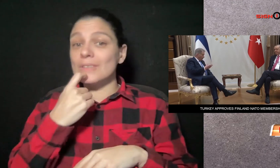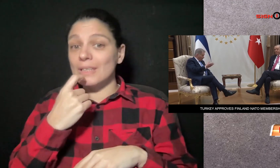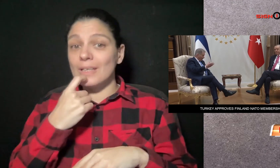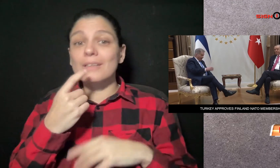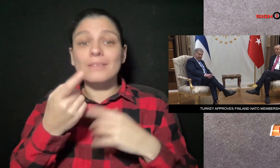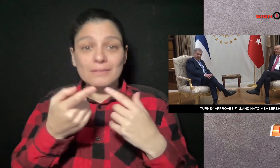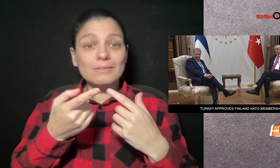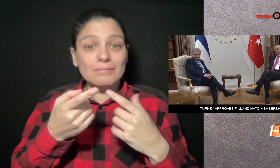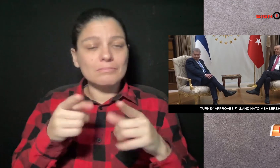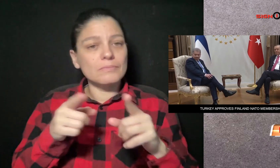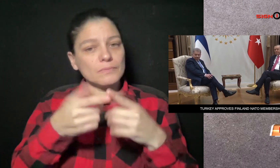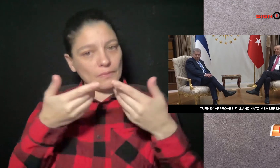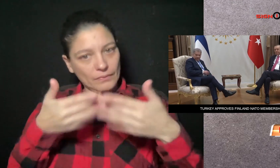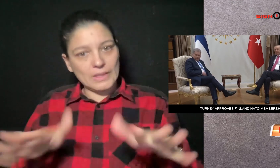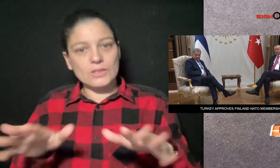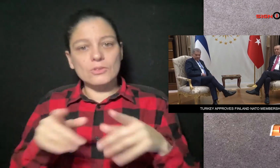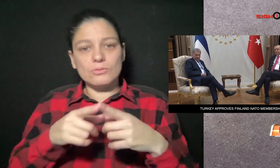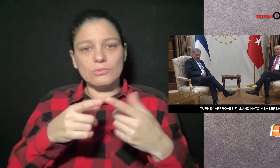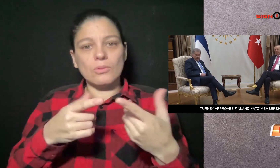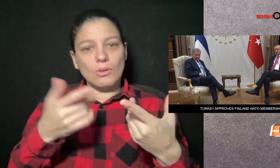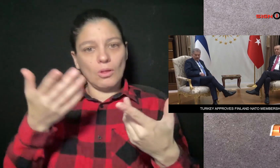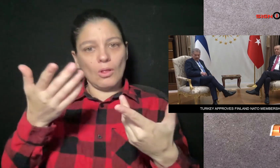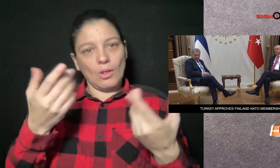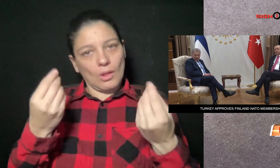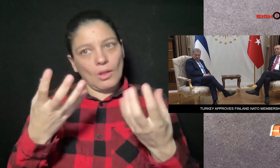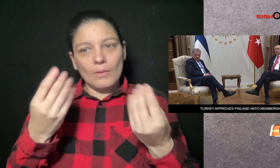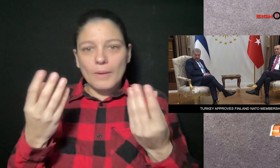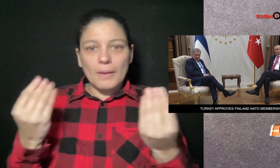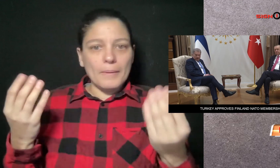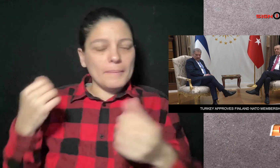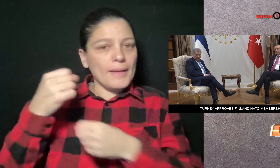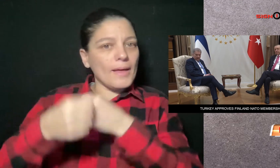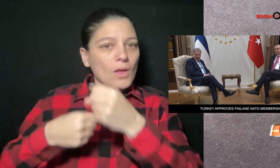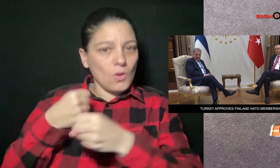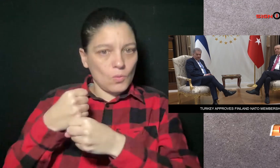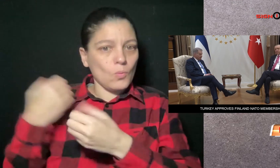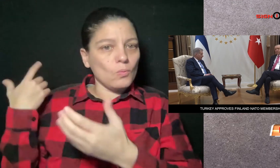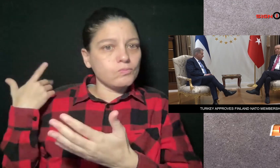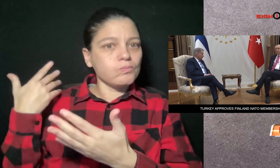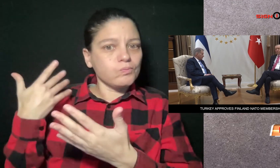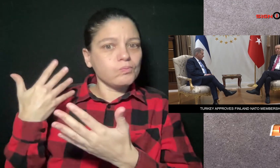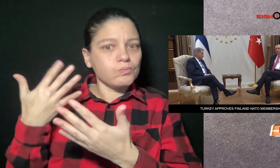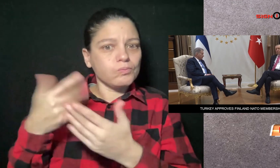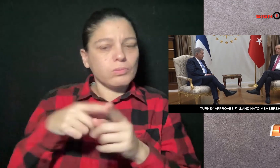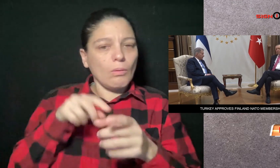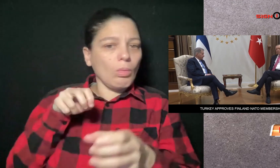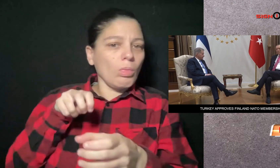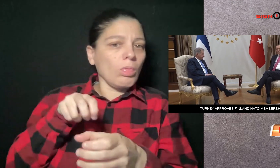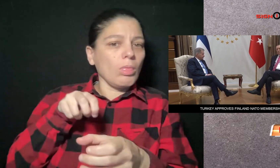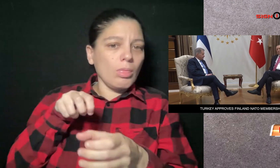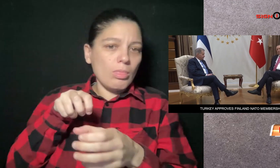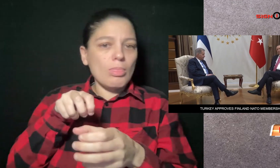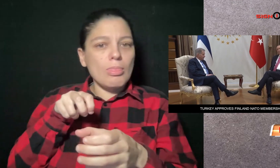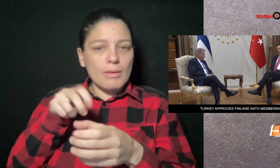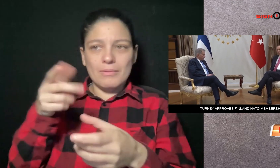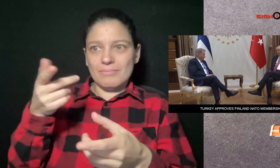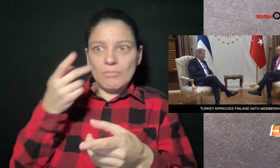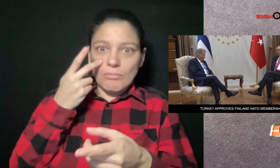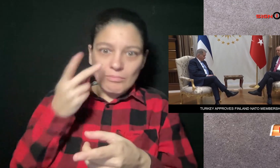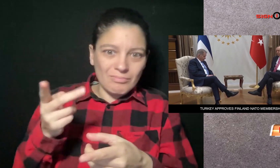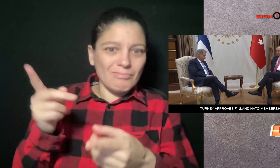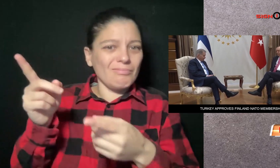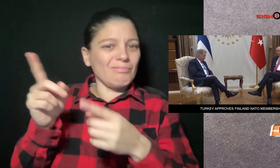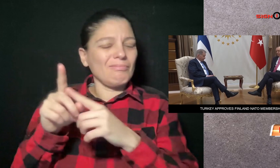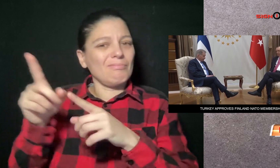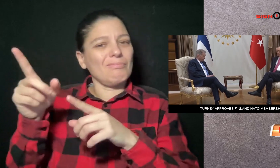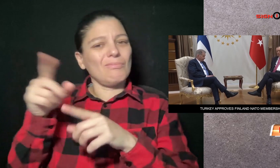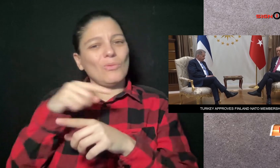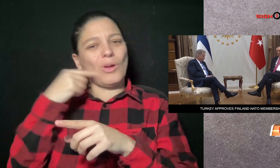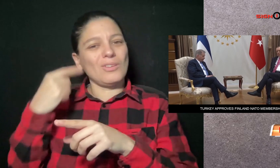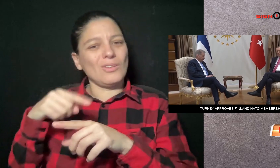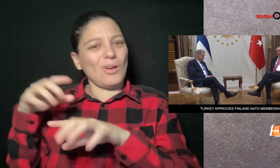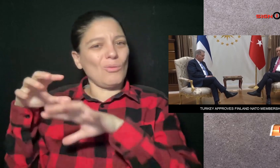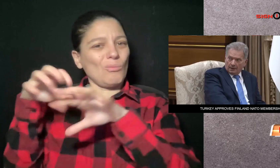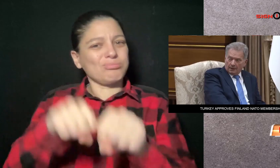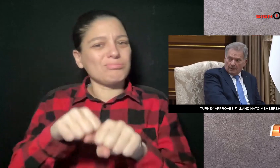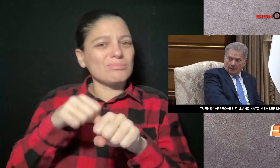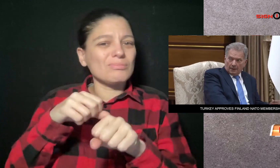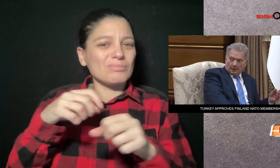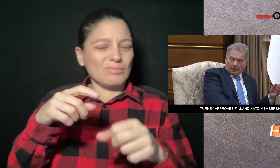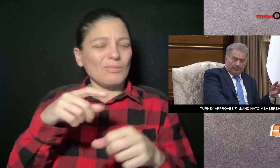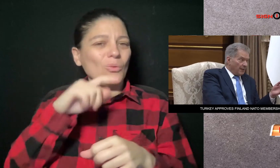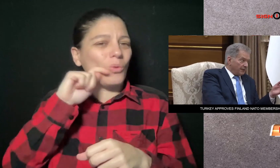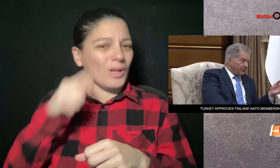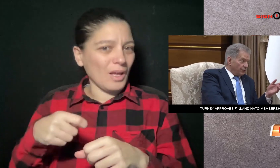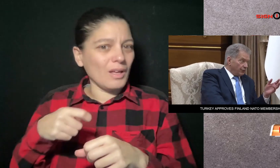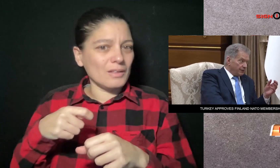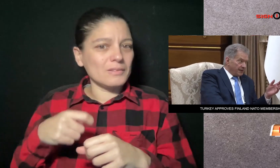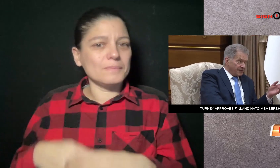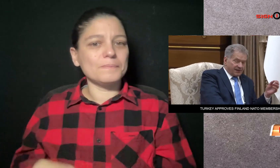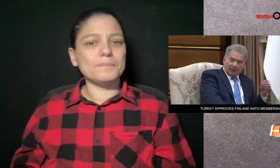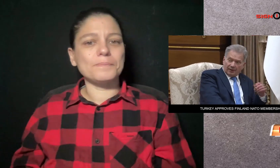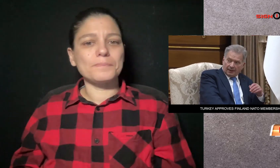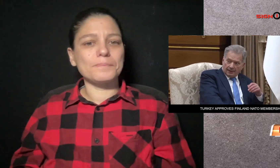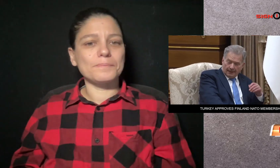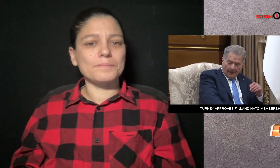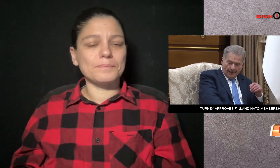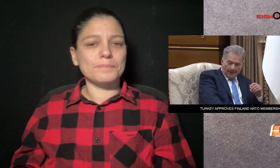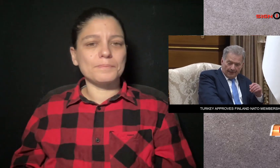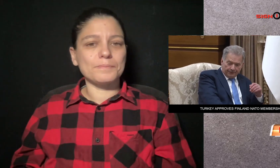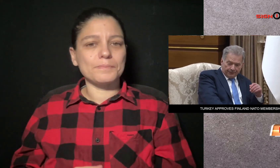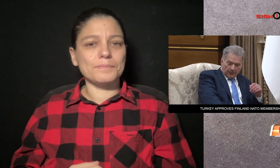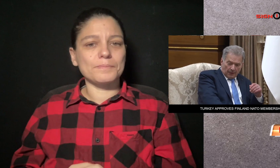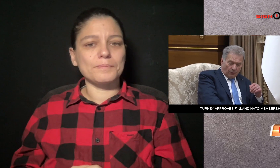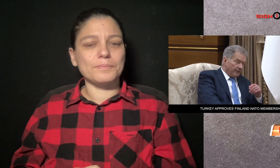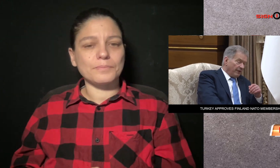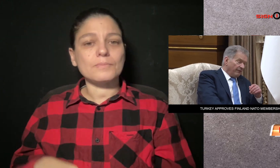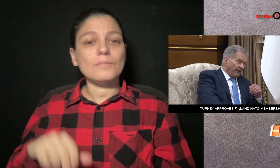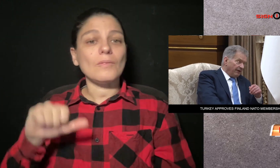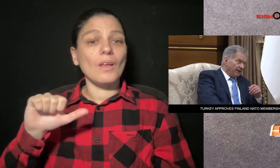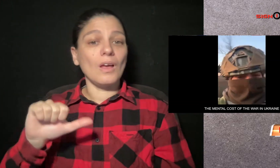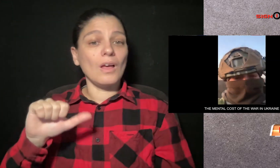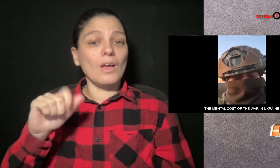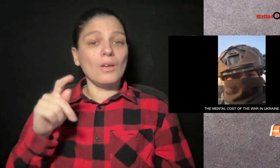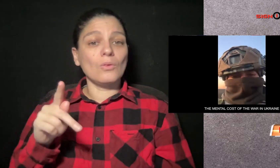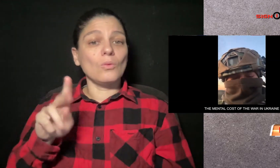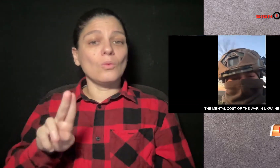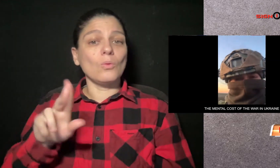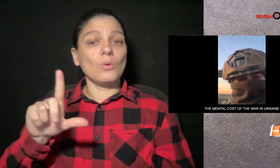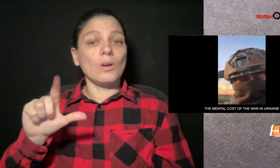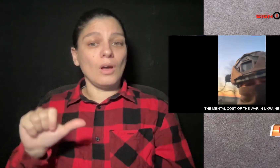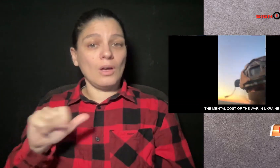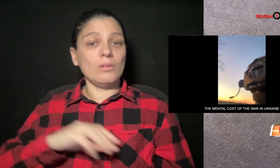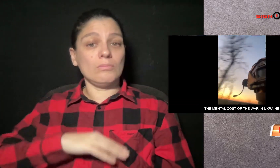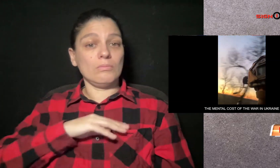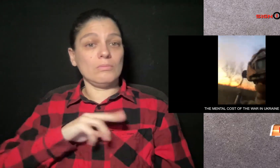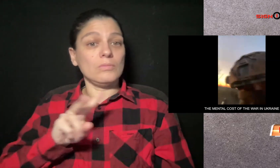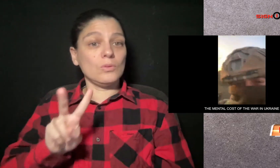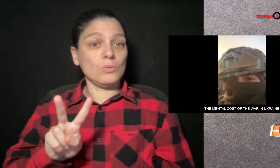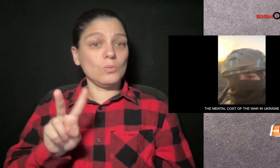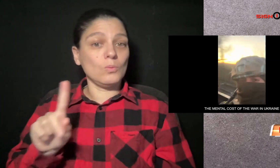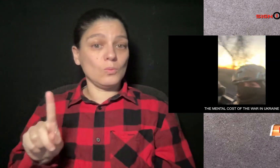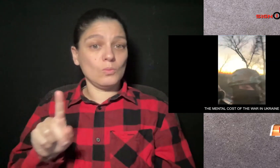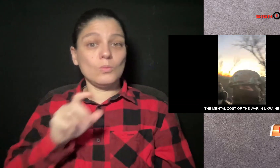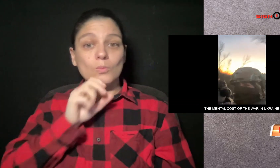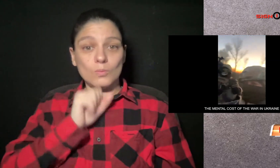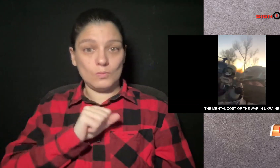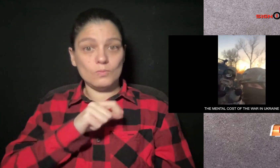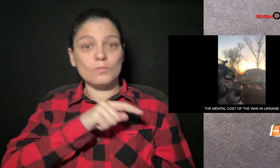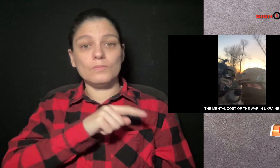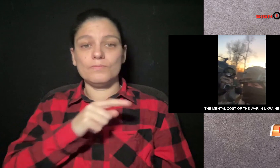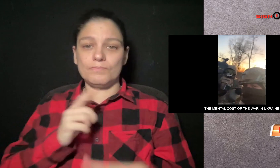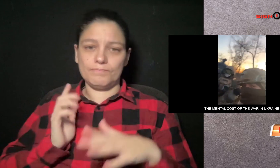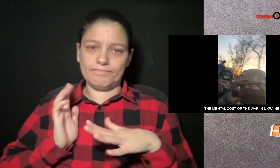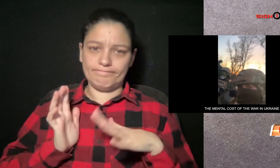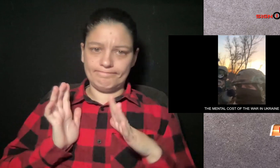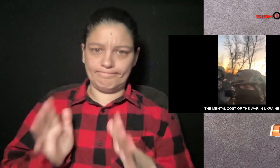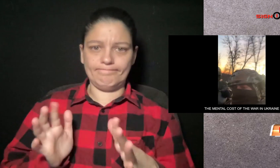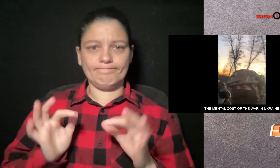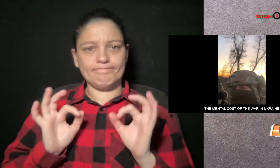and Finland ended decades of non-alignment in the wake of Russia's invasion of Ukraine